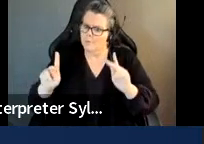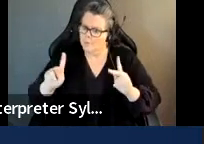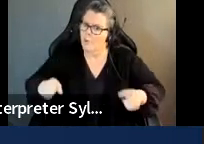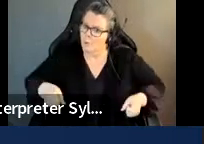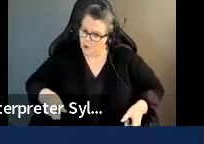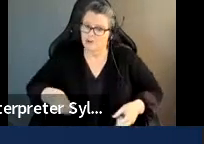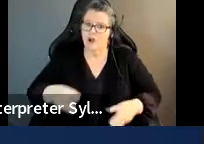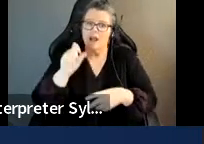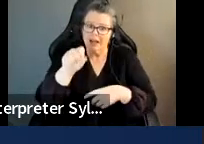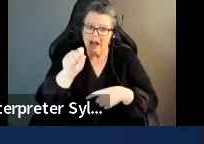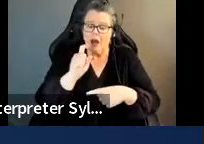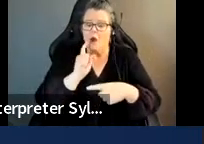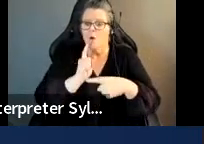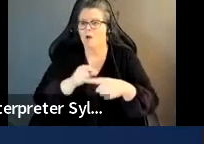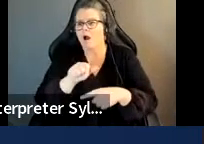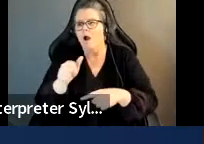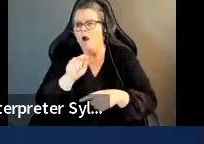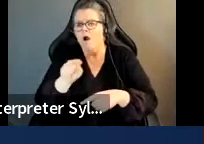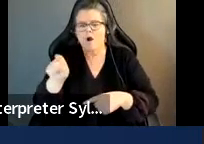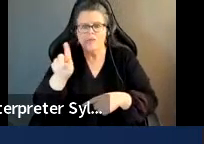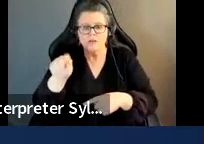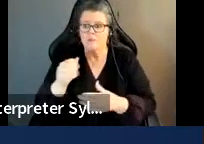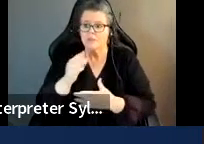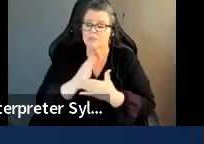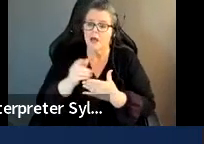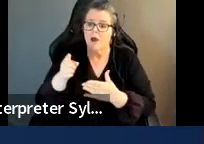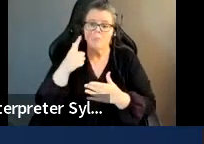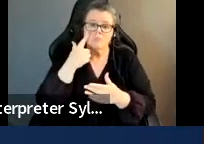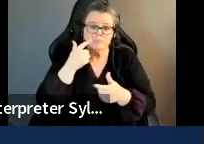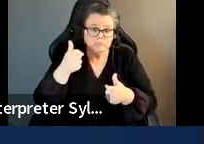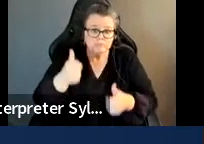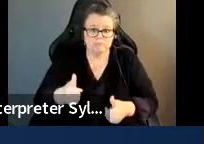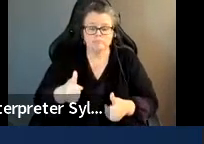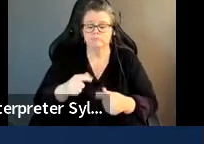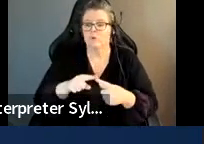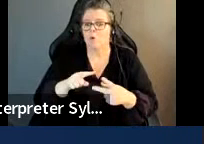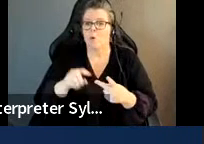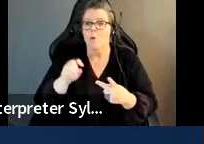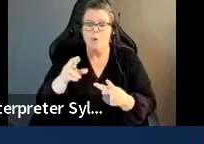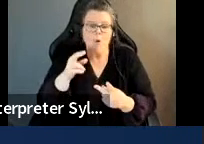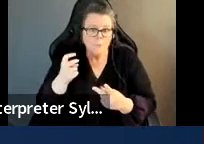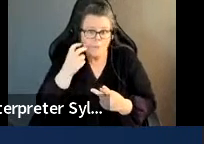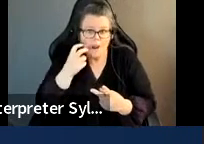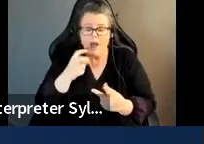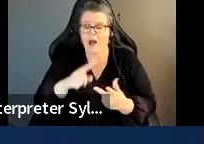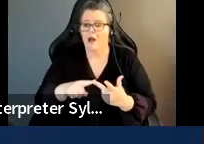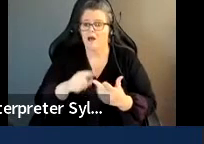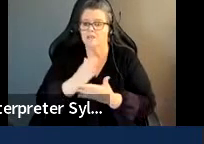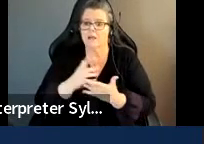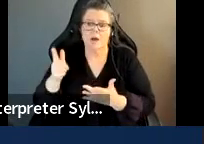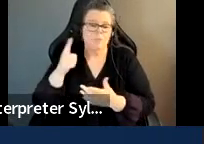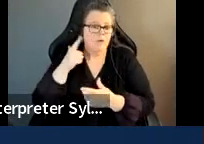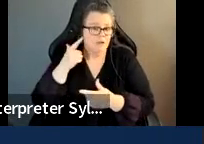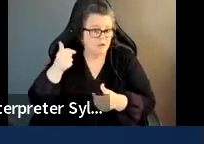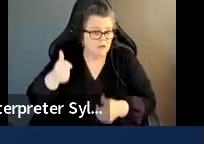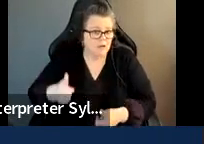Those with low vision or who are blind, those who have hearing loss or who are deaf, those